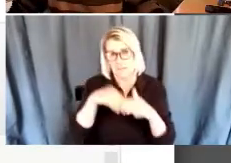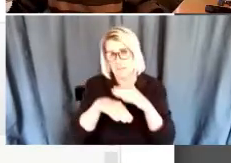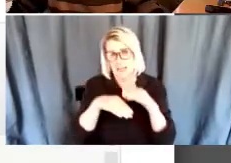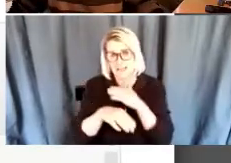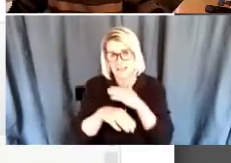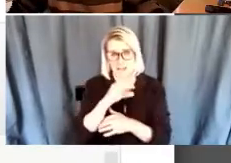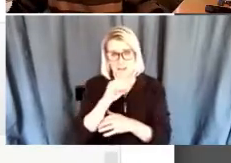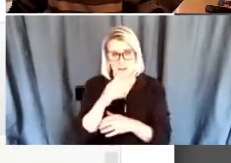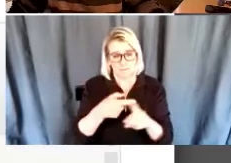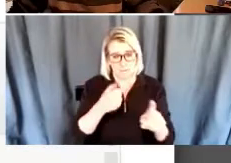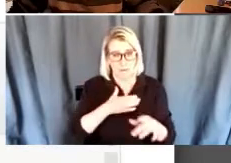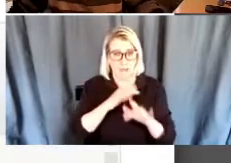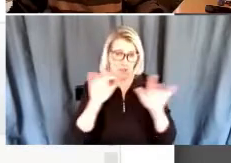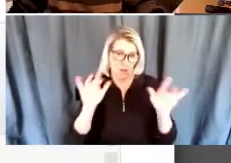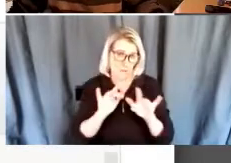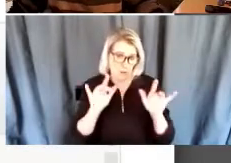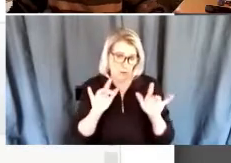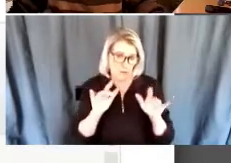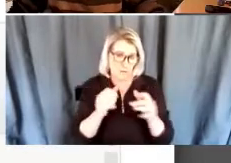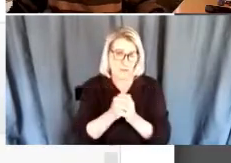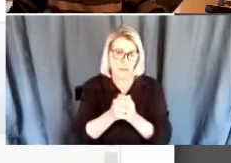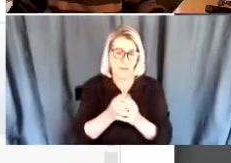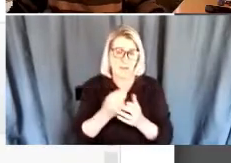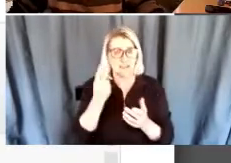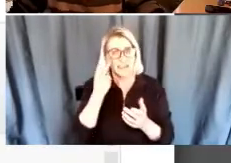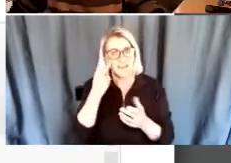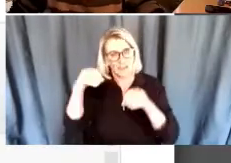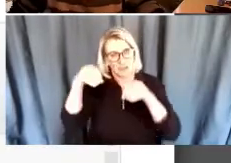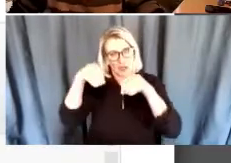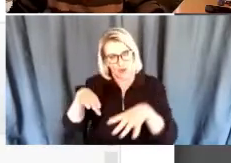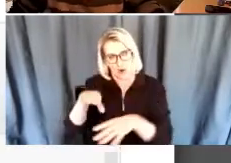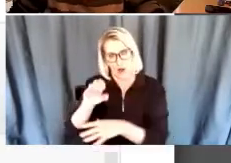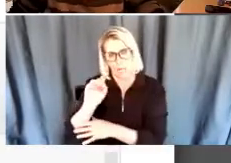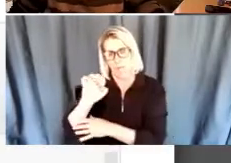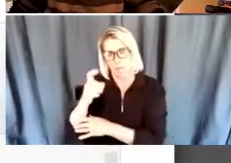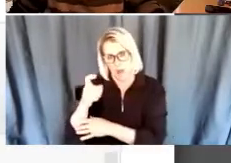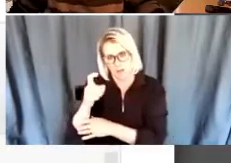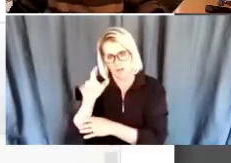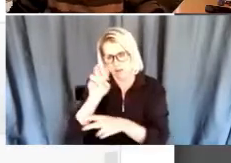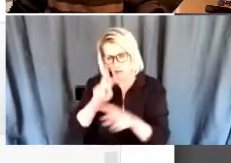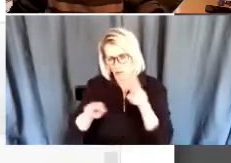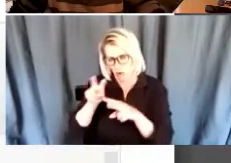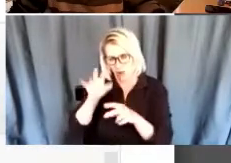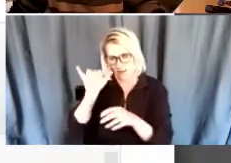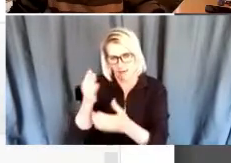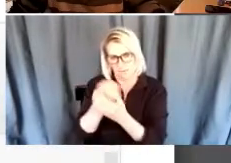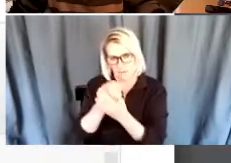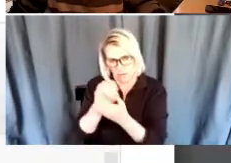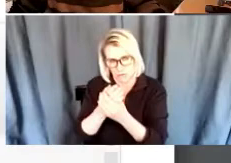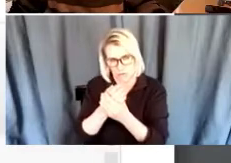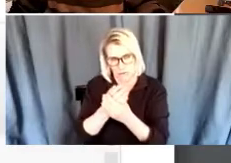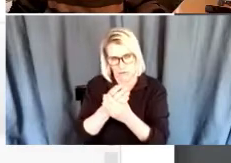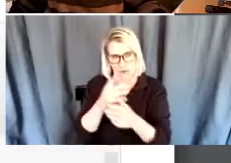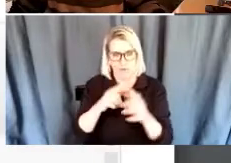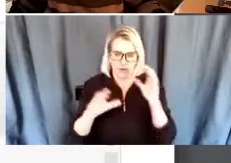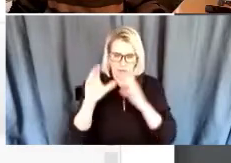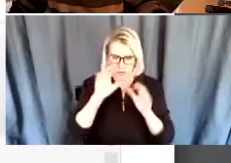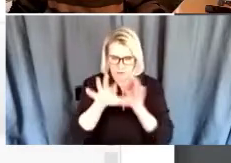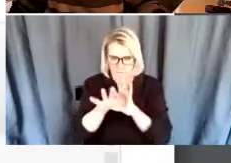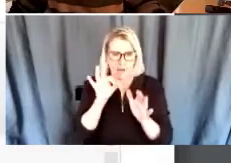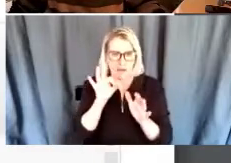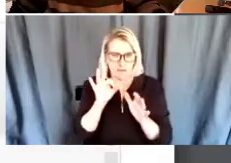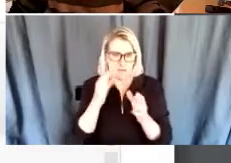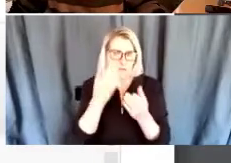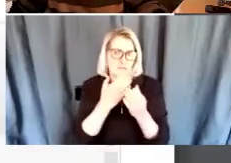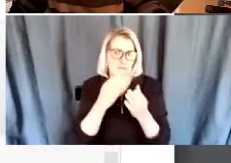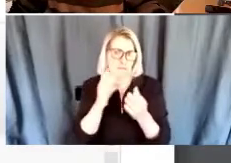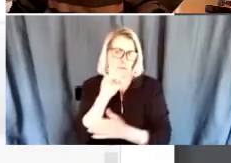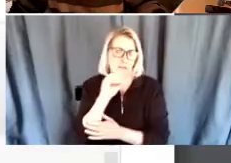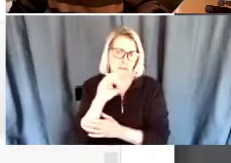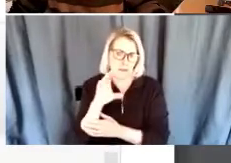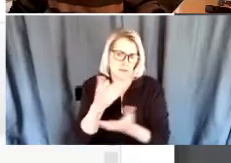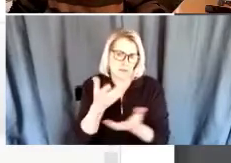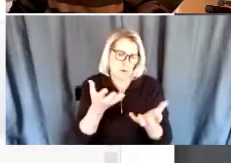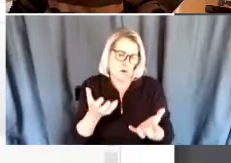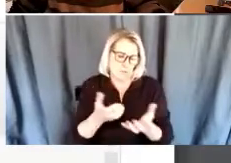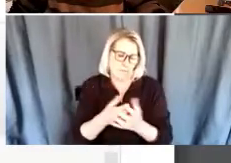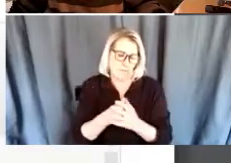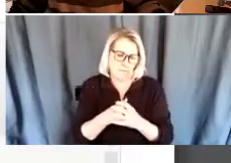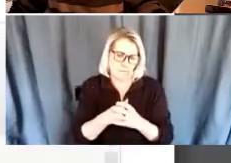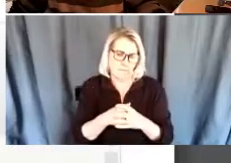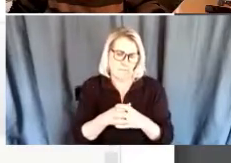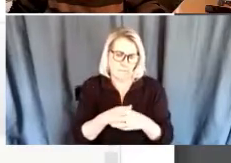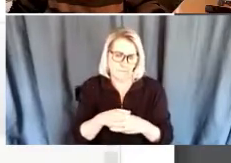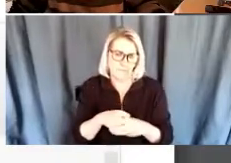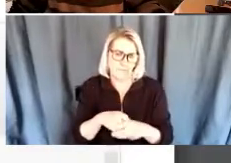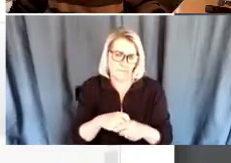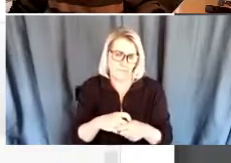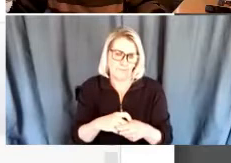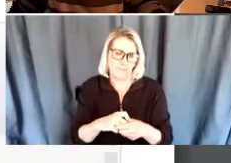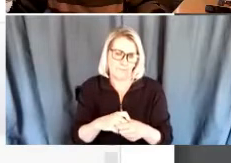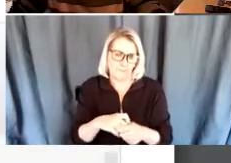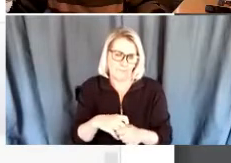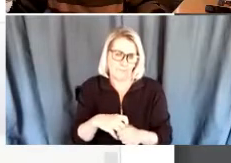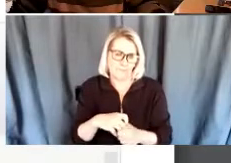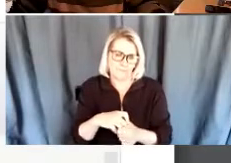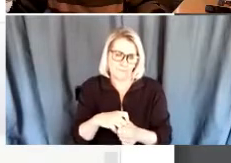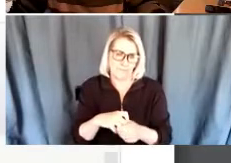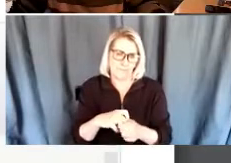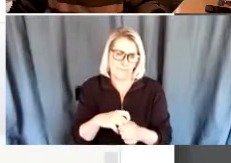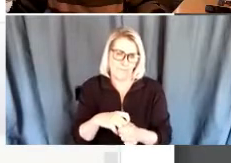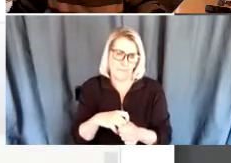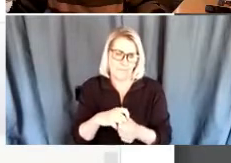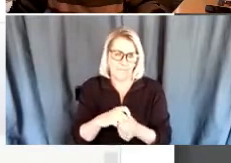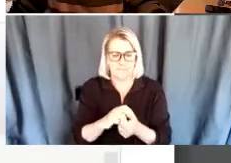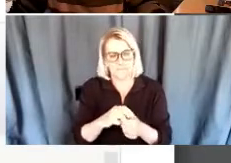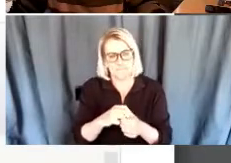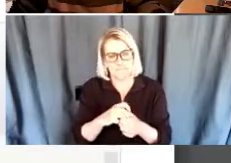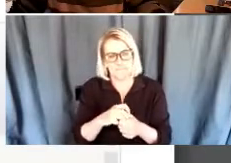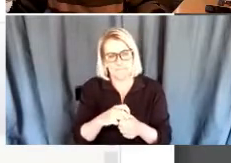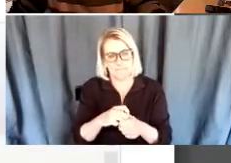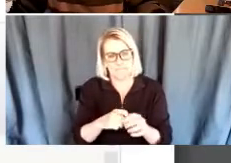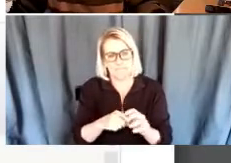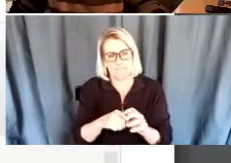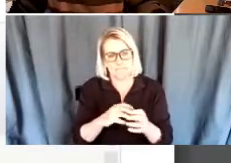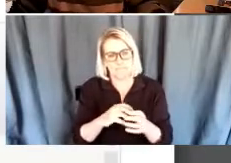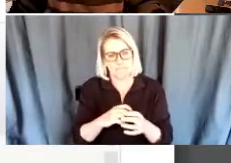If it was in dropbox I would access my dropbox folder and then browse to the document. I